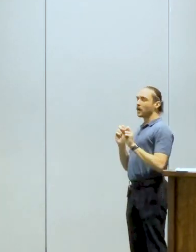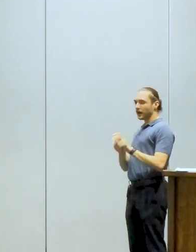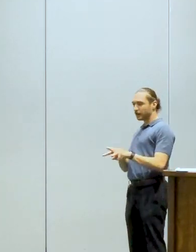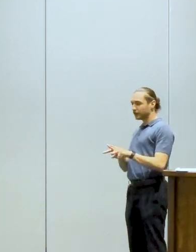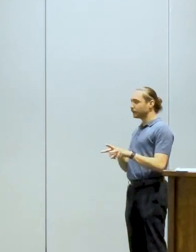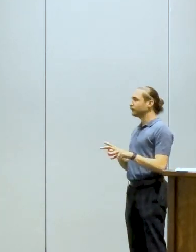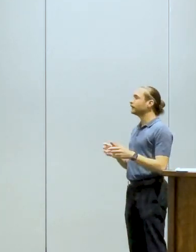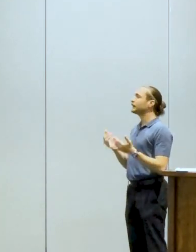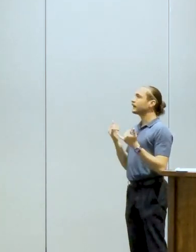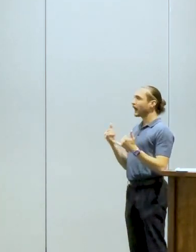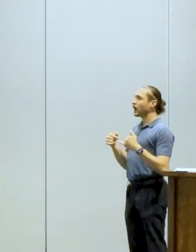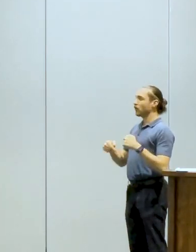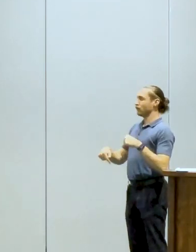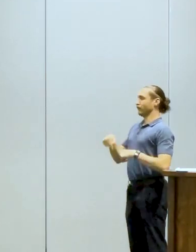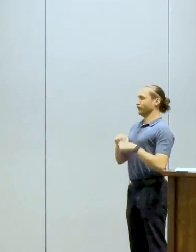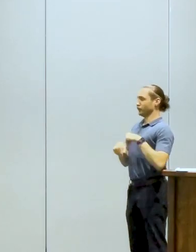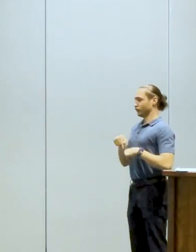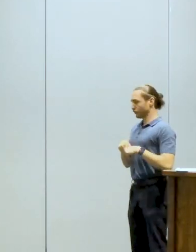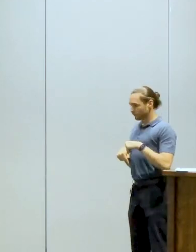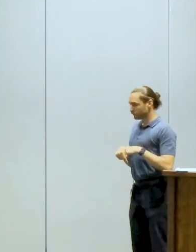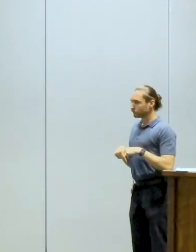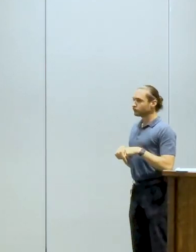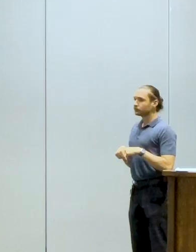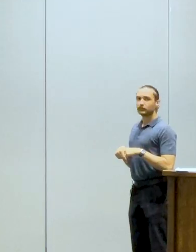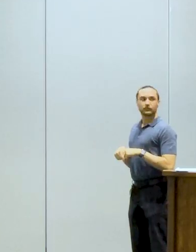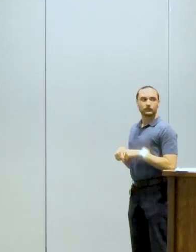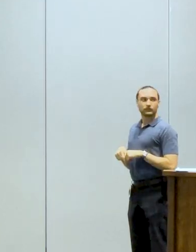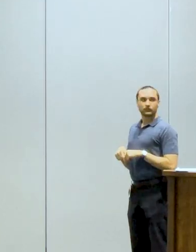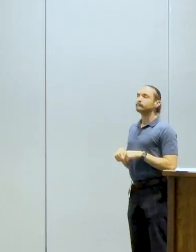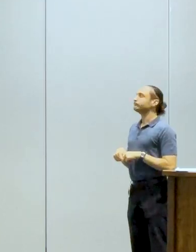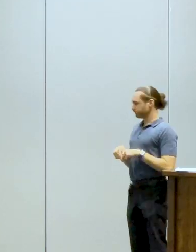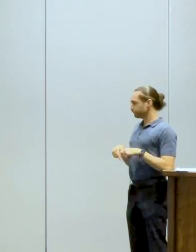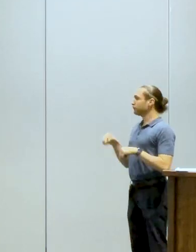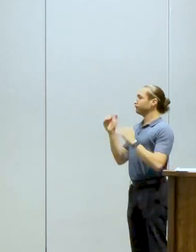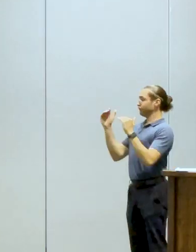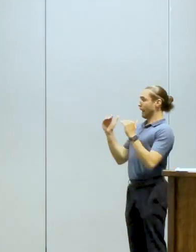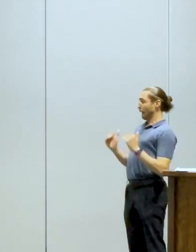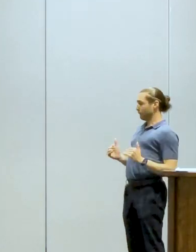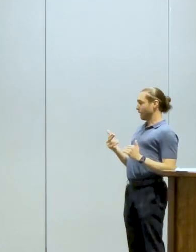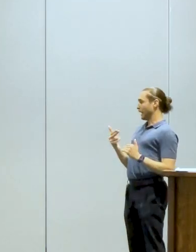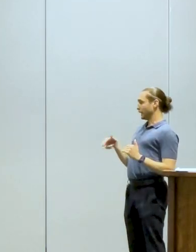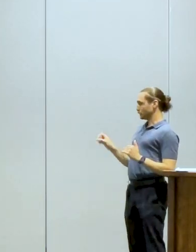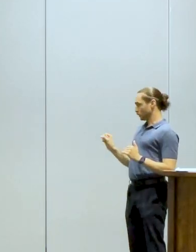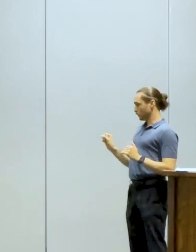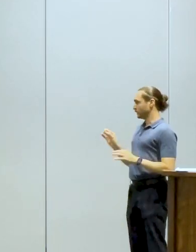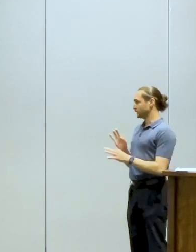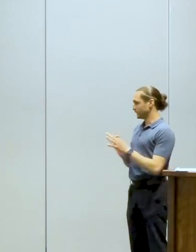back to high school. Now I'm in high school. Can you make a